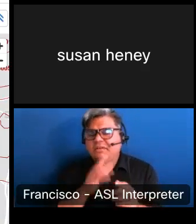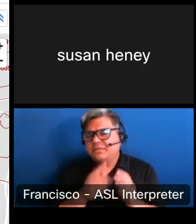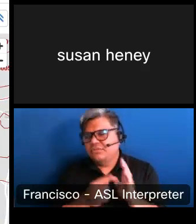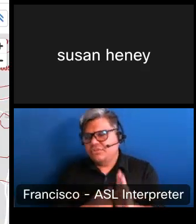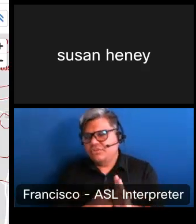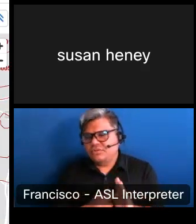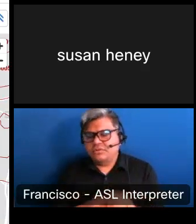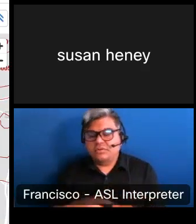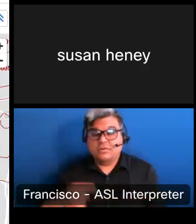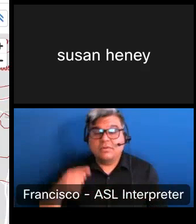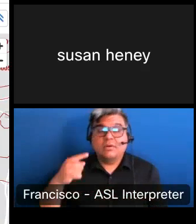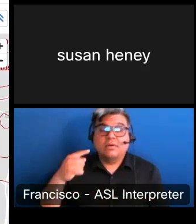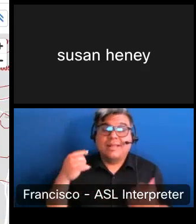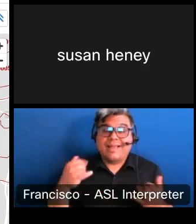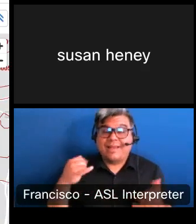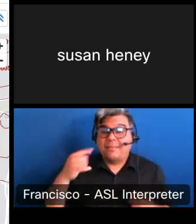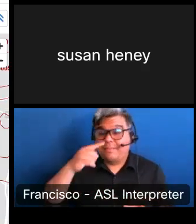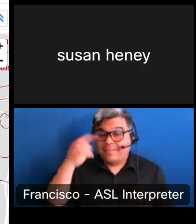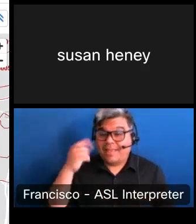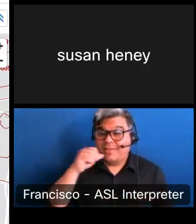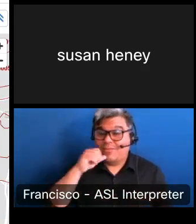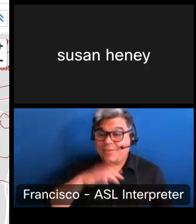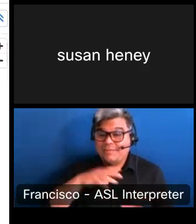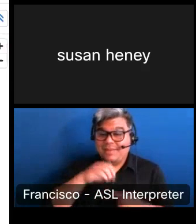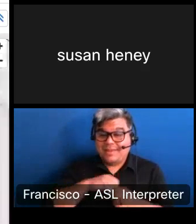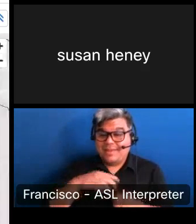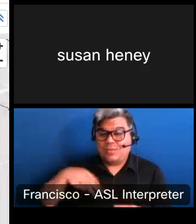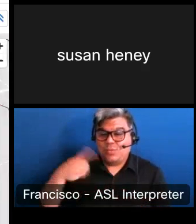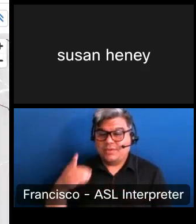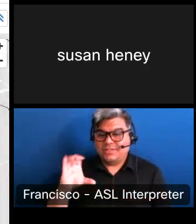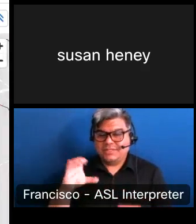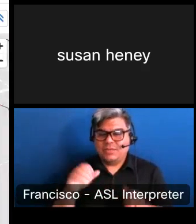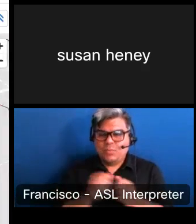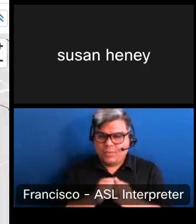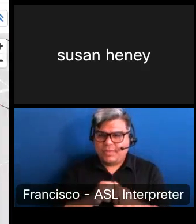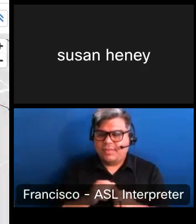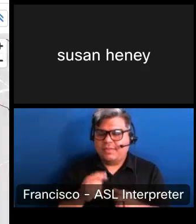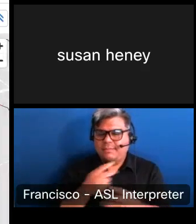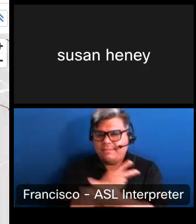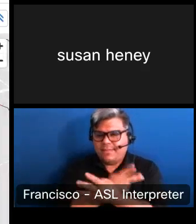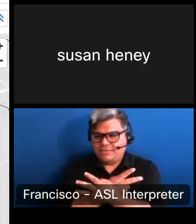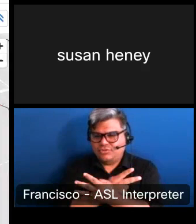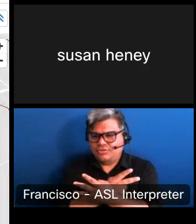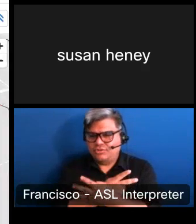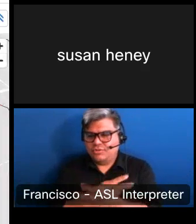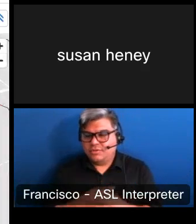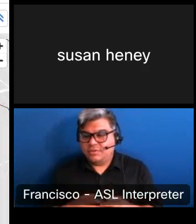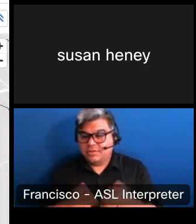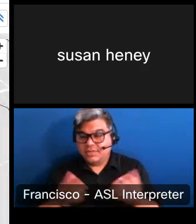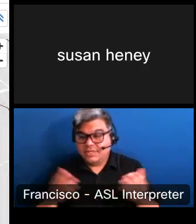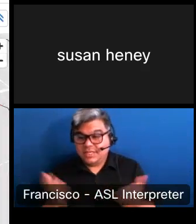DC that have a master's degree. So from here, we would need to select variable, the variable icon,